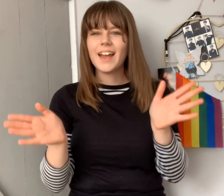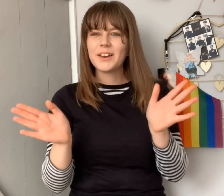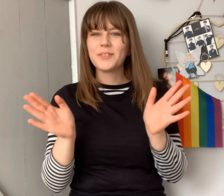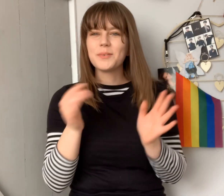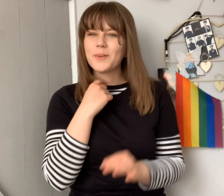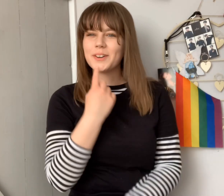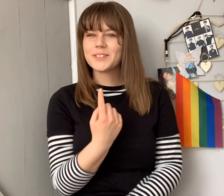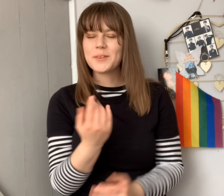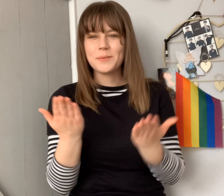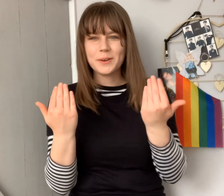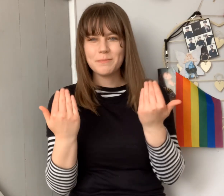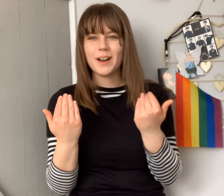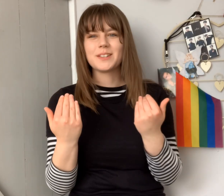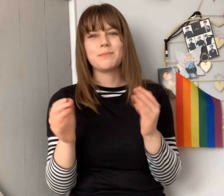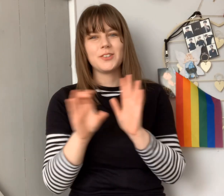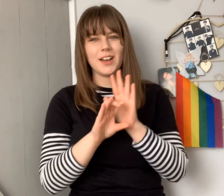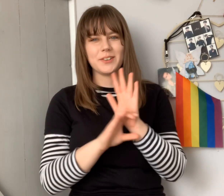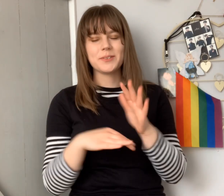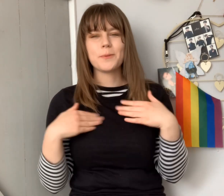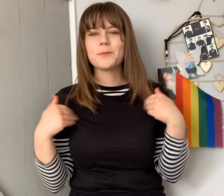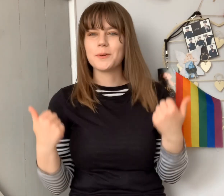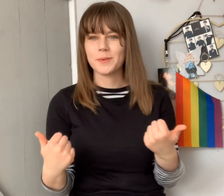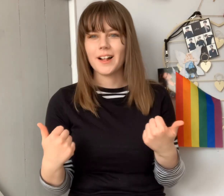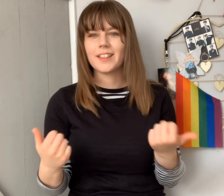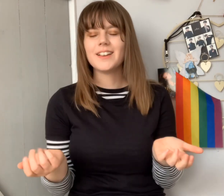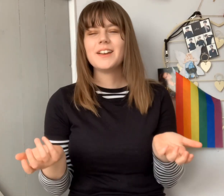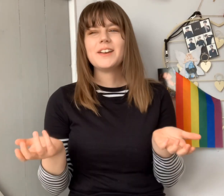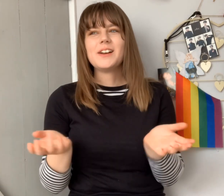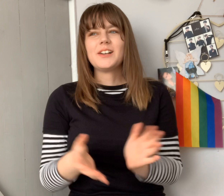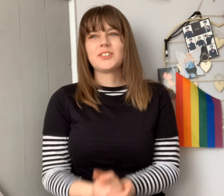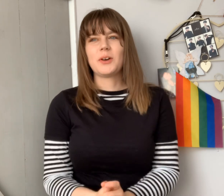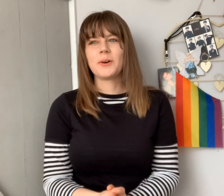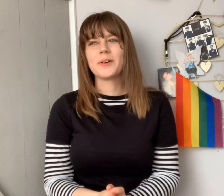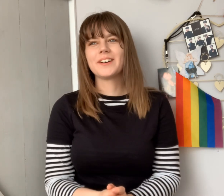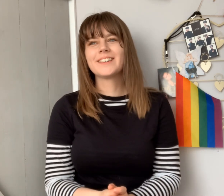Hello everyone! Welcome back to my channel, I hope you're well? Soooo...